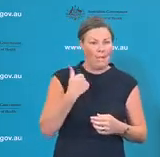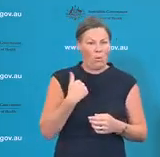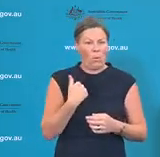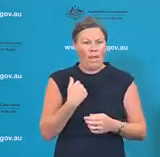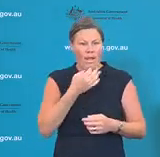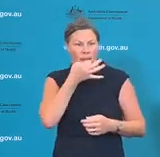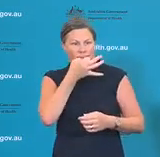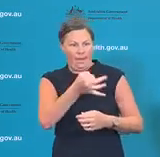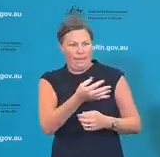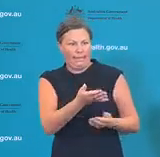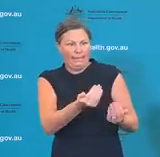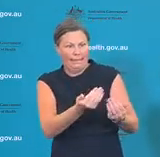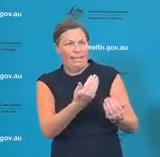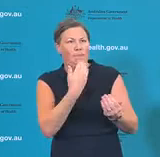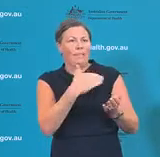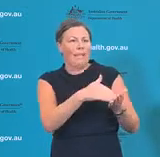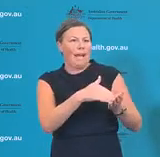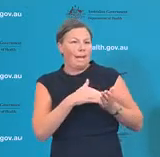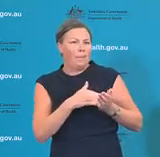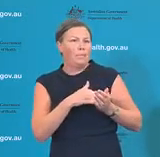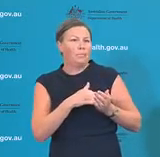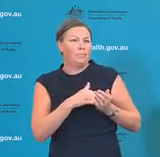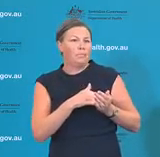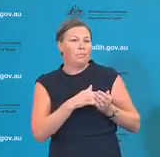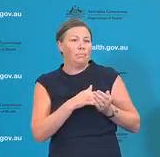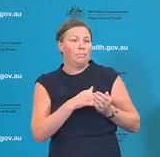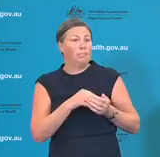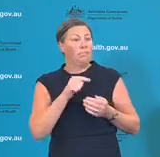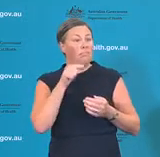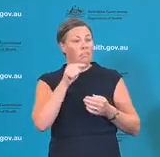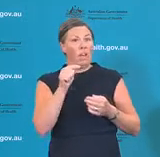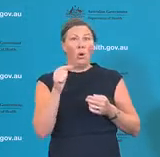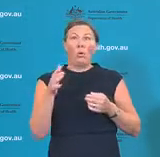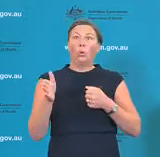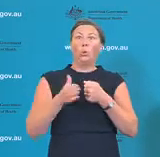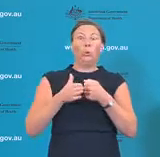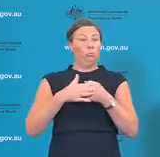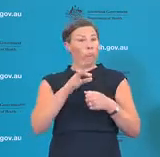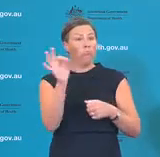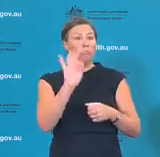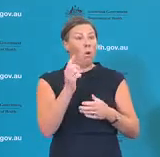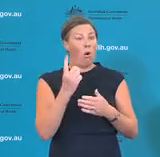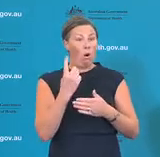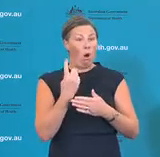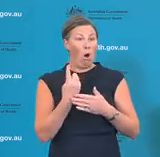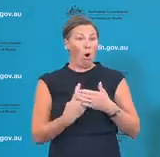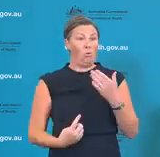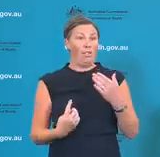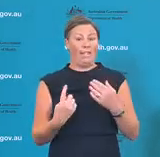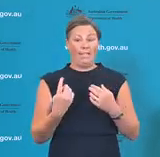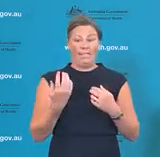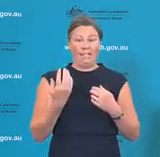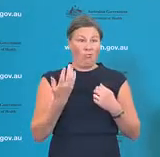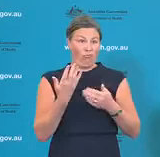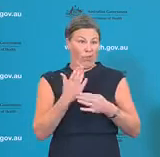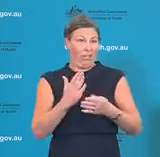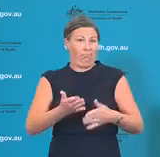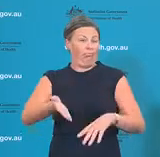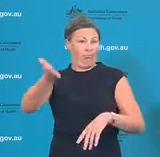support Australian AUSMAT has been around for quite a number of years but it's only been since the bushfires of this year that we've actually seen it